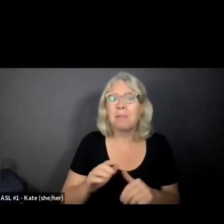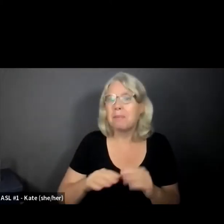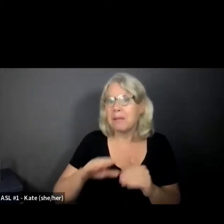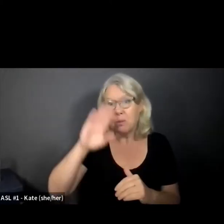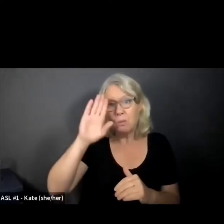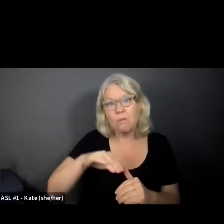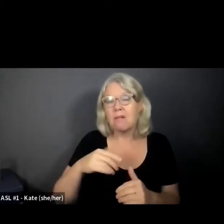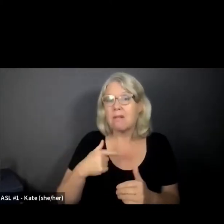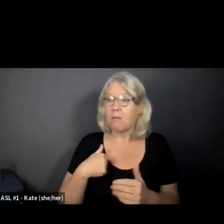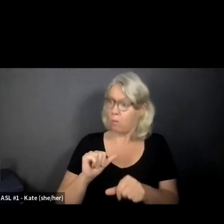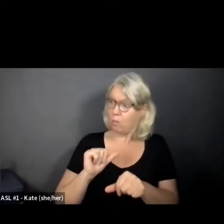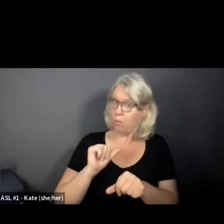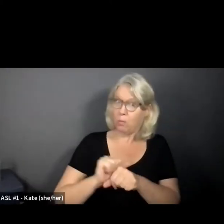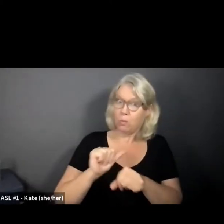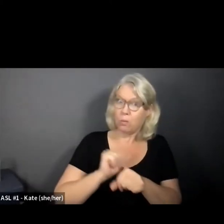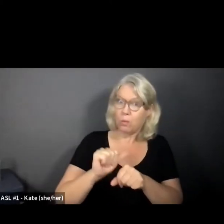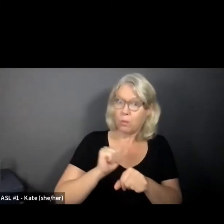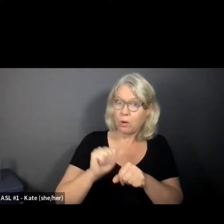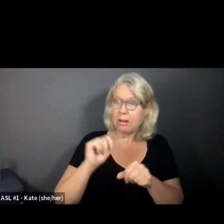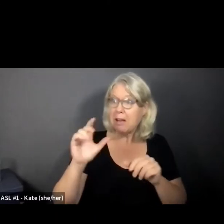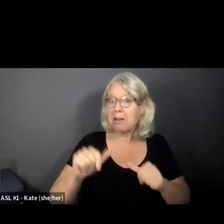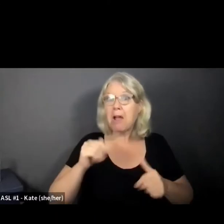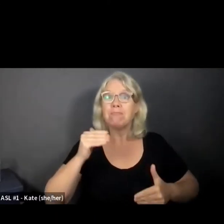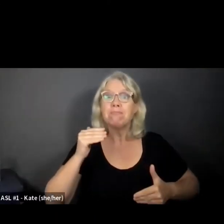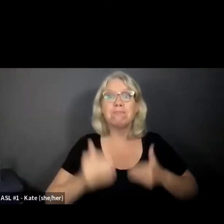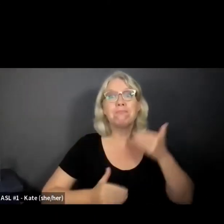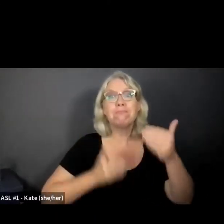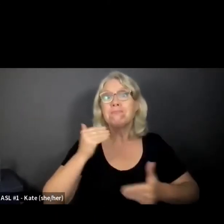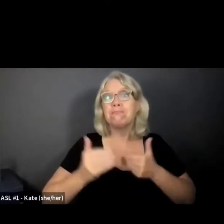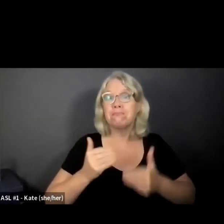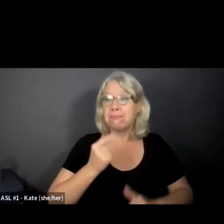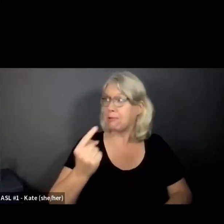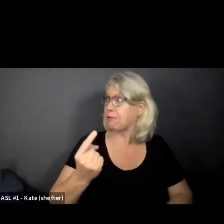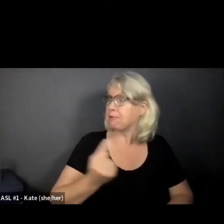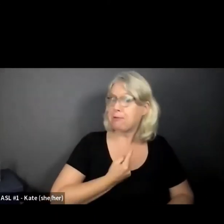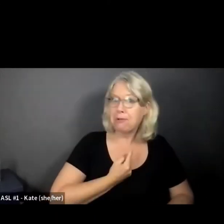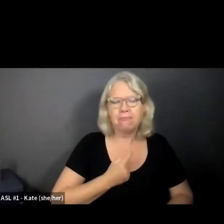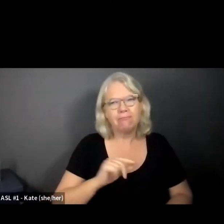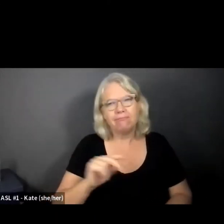I THANK THE EXECUTIVE MEMBERS I HAVE SERVED WITH FOR THEIR WISE COUNSEL AND THE BOARD